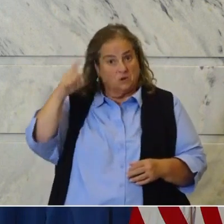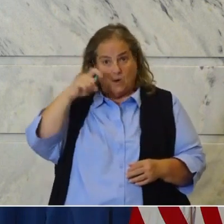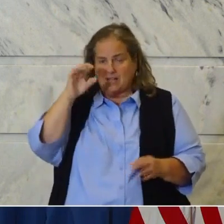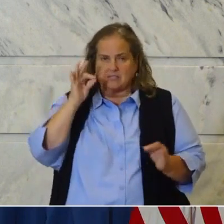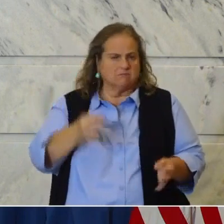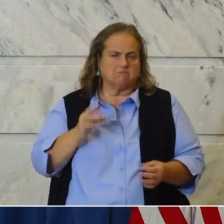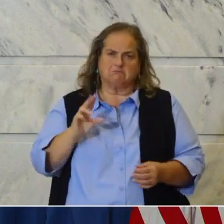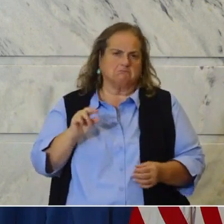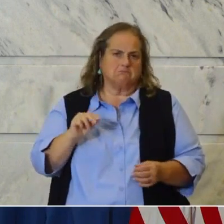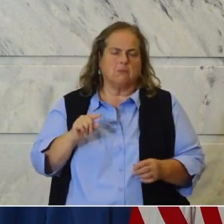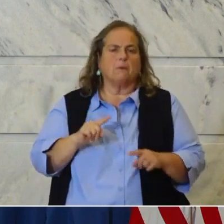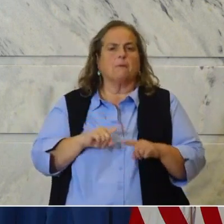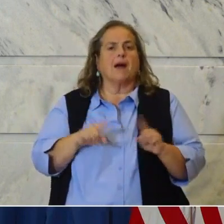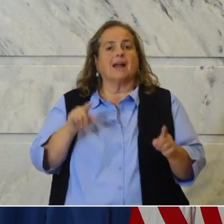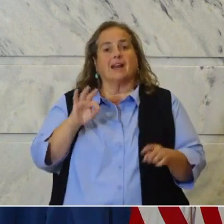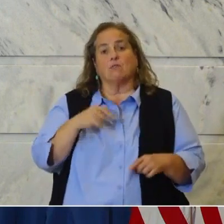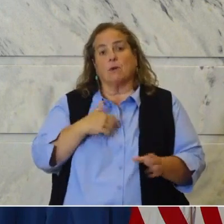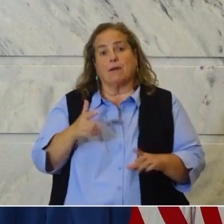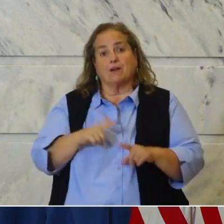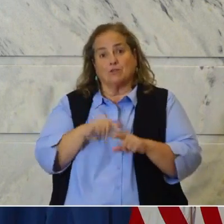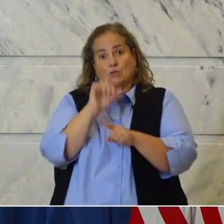But if we're going to defeat this virus, we need people,